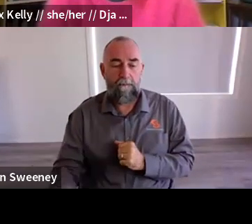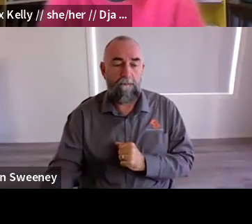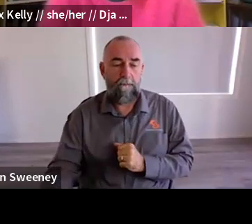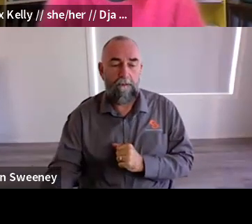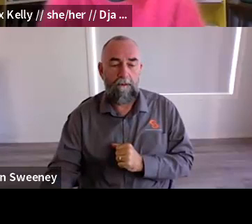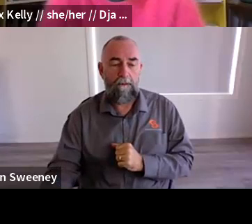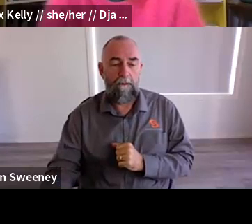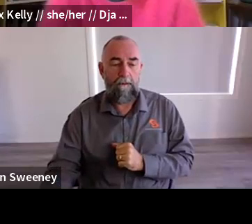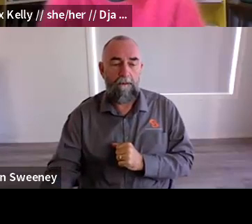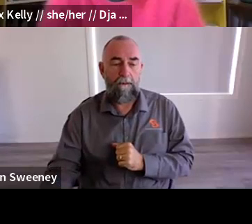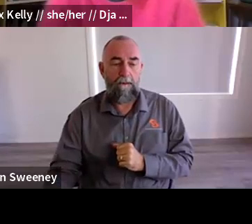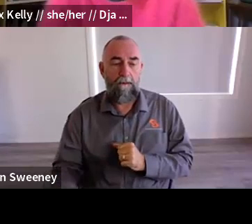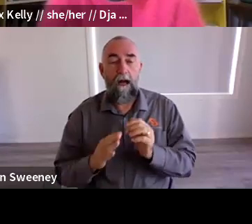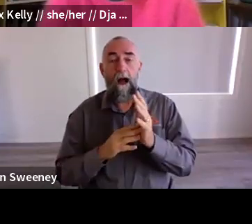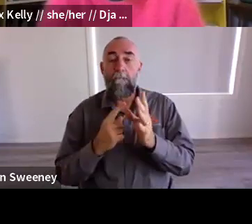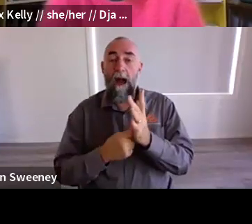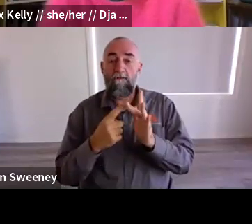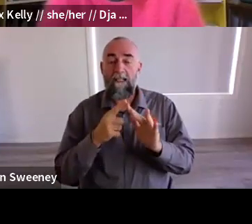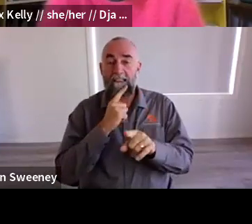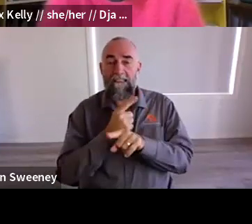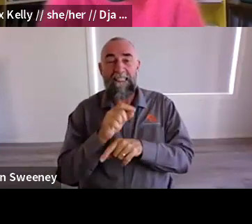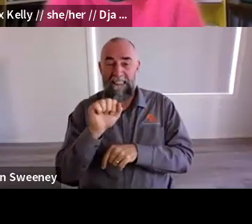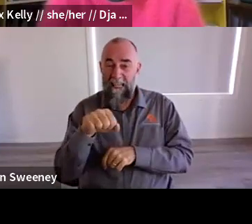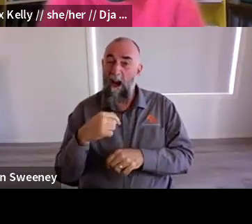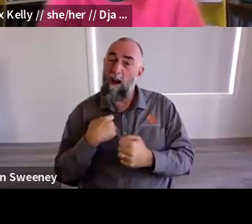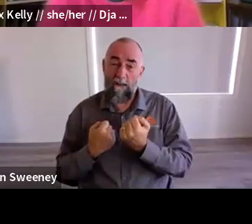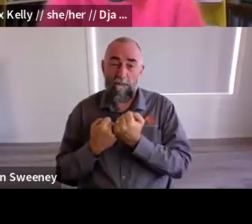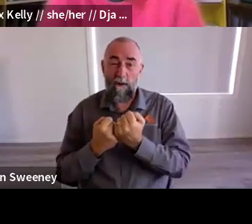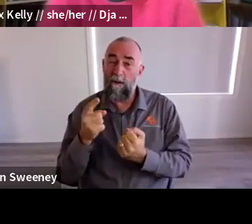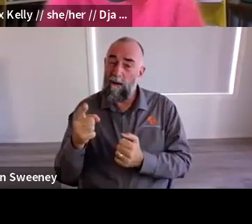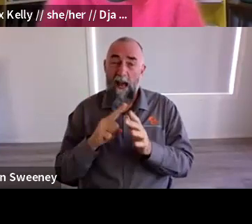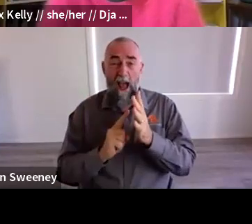Marie, I will hand over to you.